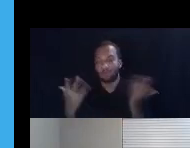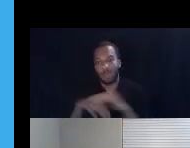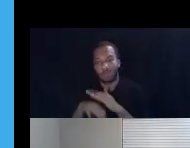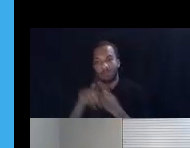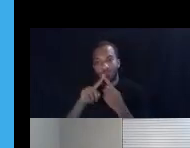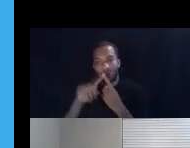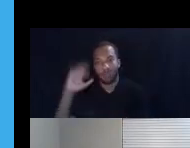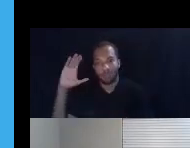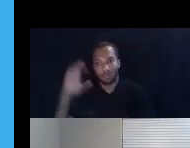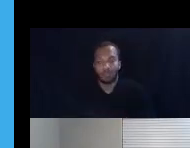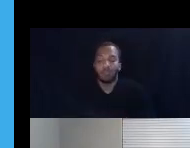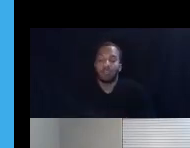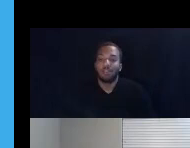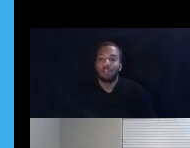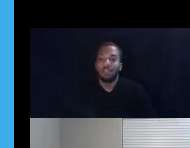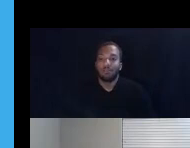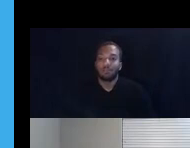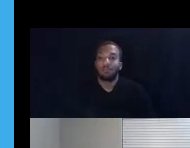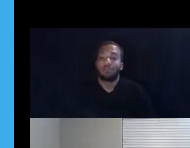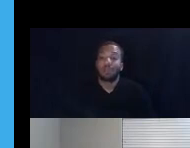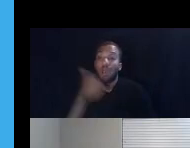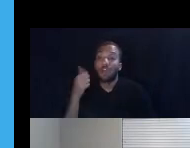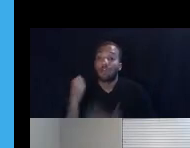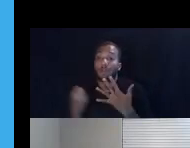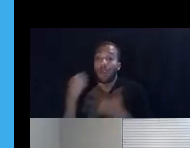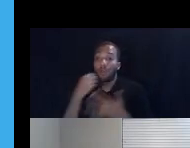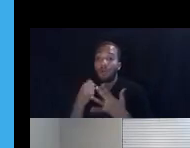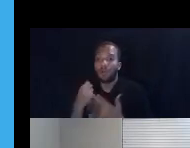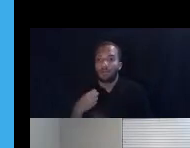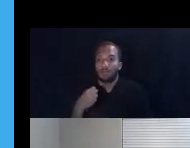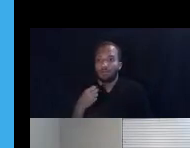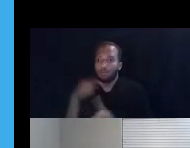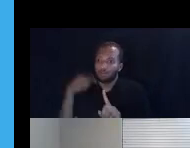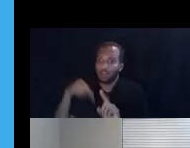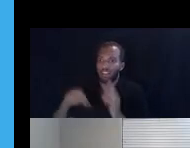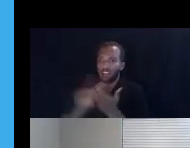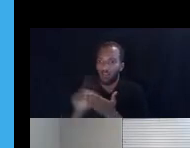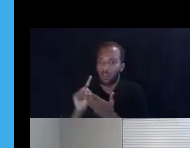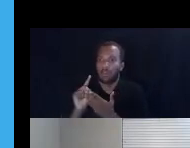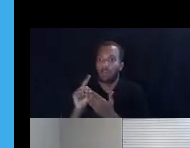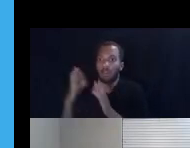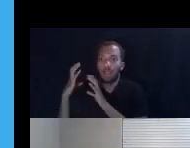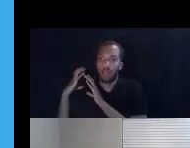The other priority that has, especially this week taken my life over is monkeypox hMPXV.